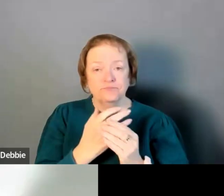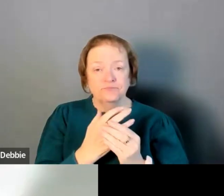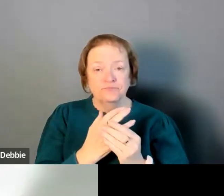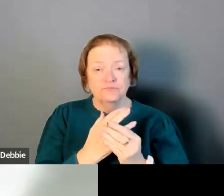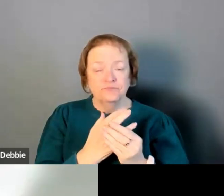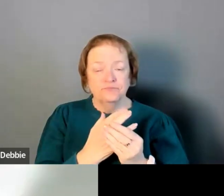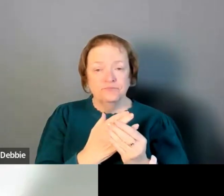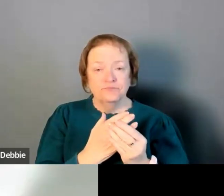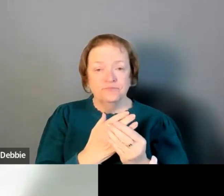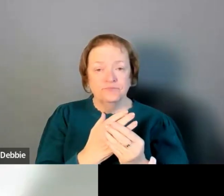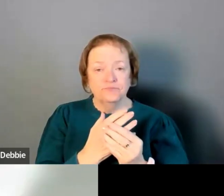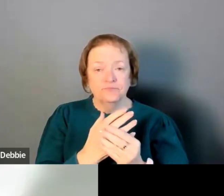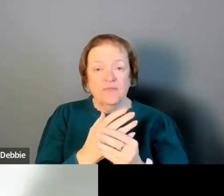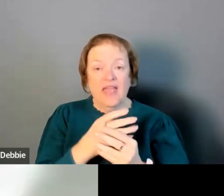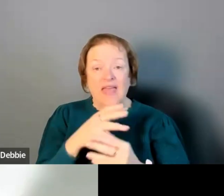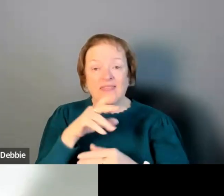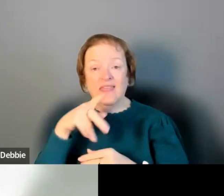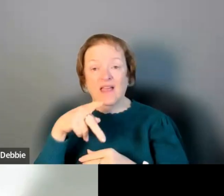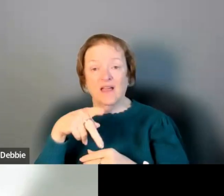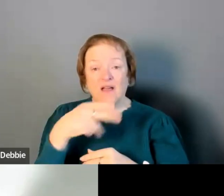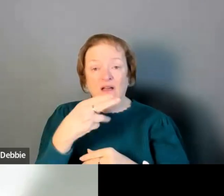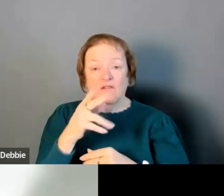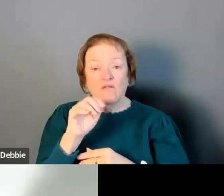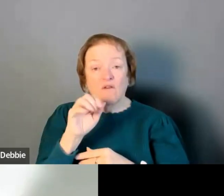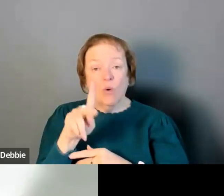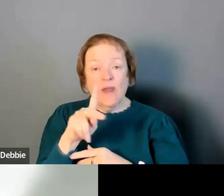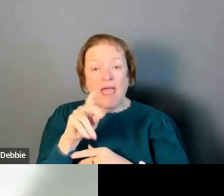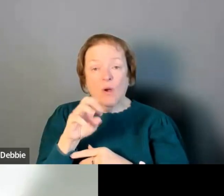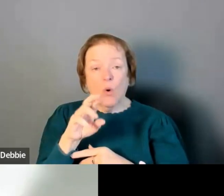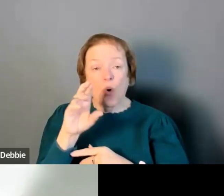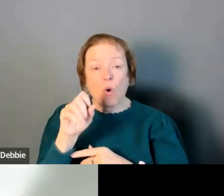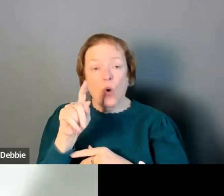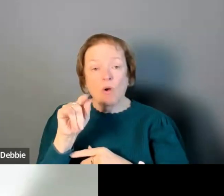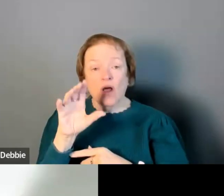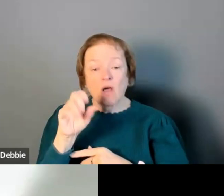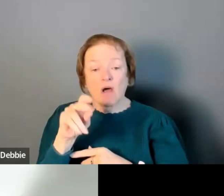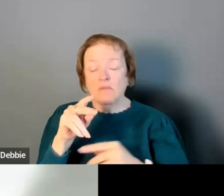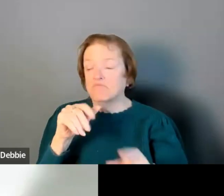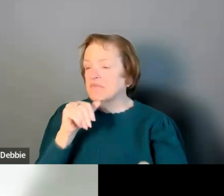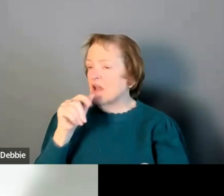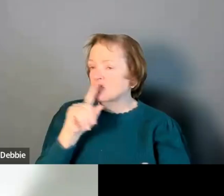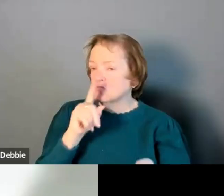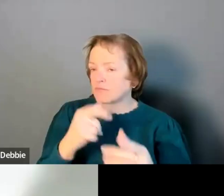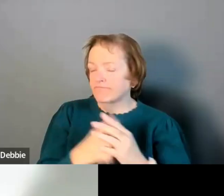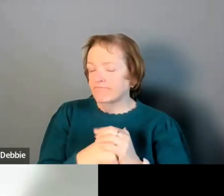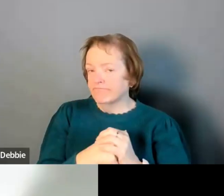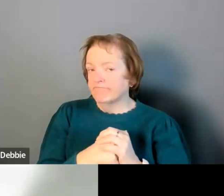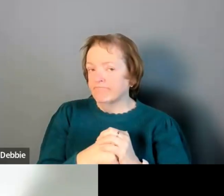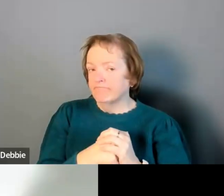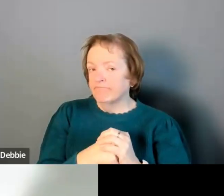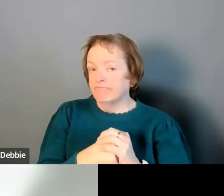and their Phonak, or Oticon hearing aids? Not sure. They might have EduMics, it is just that if they